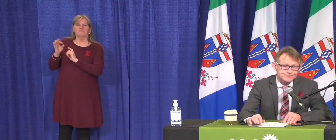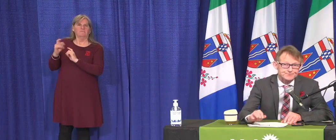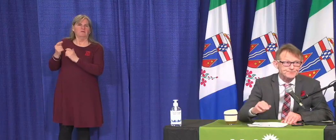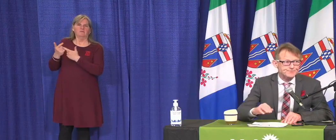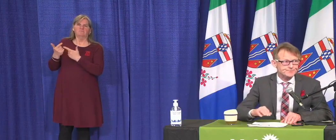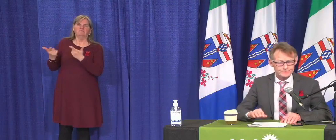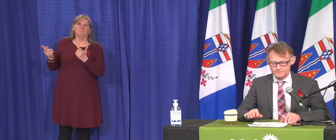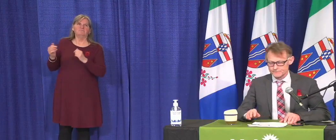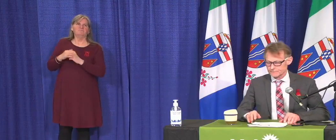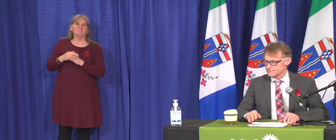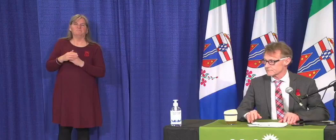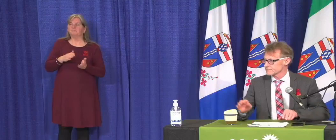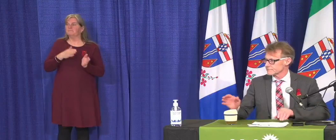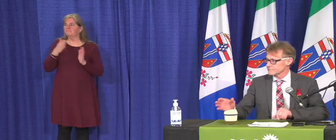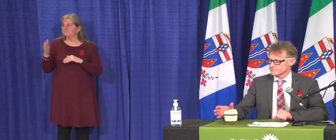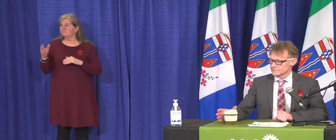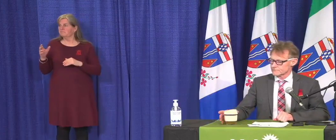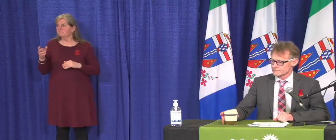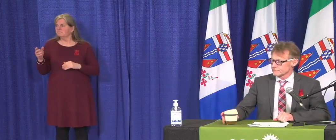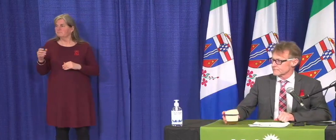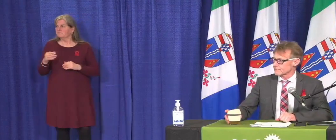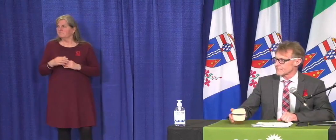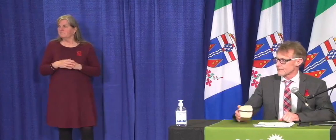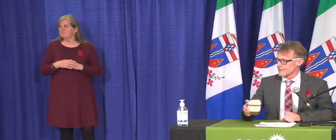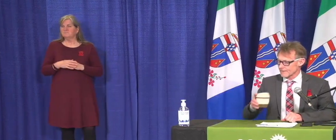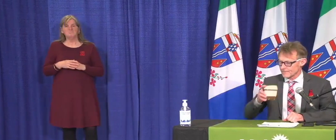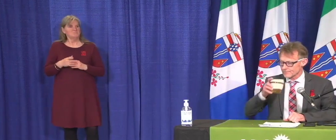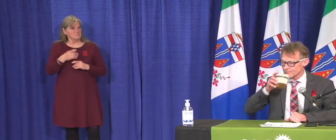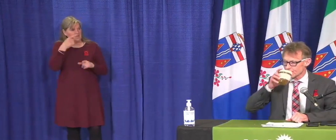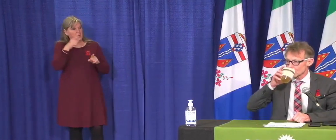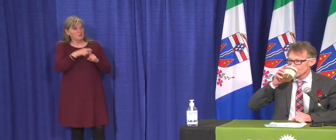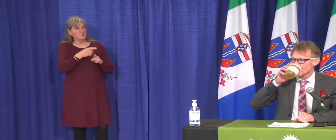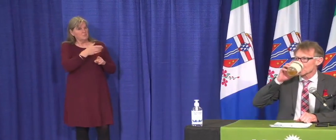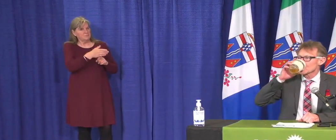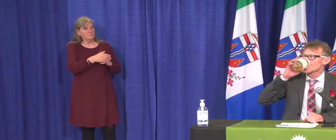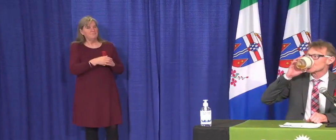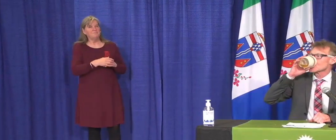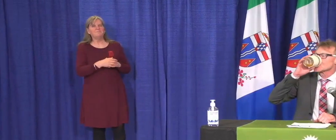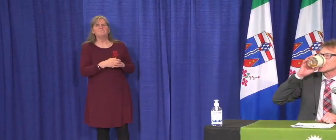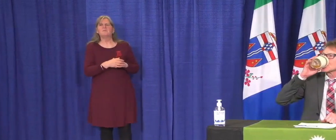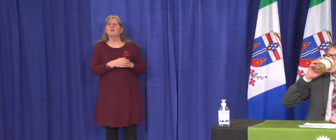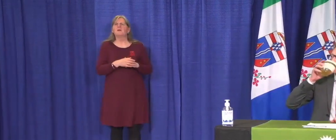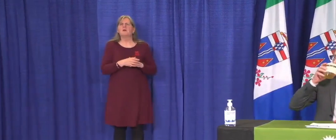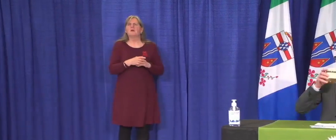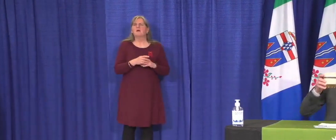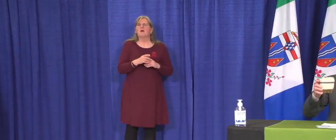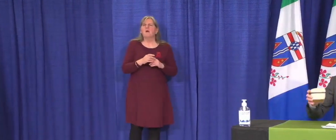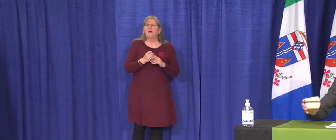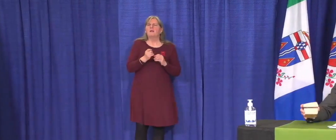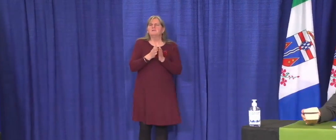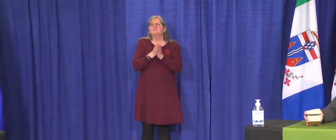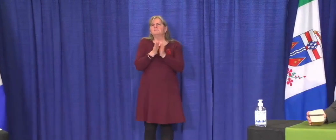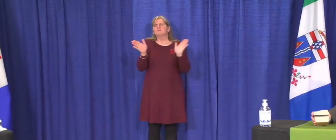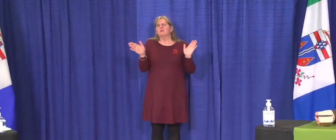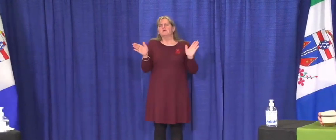The more we can do to get higher and higher population the better we will be protected against